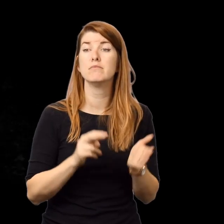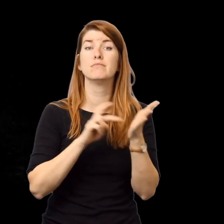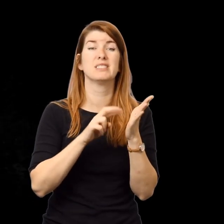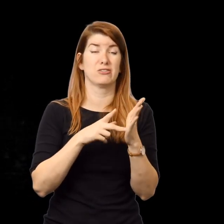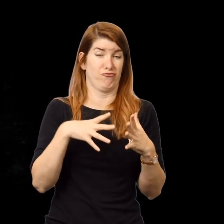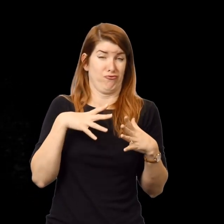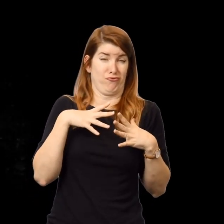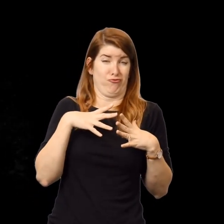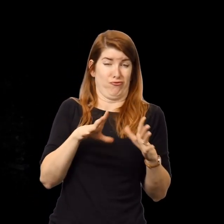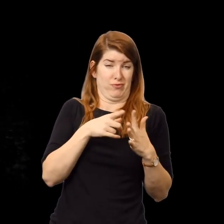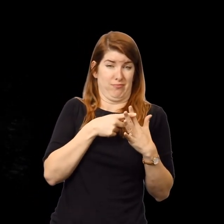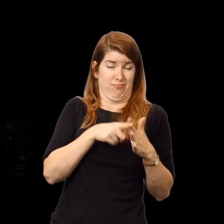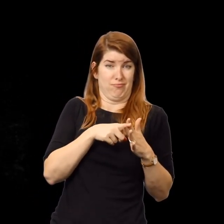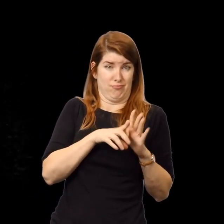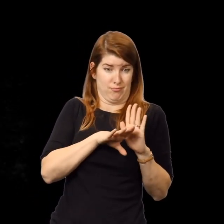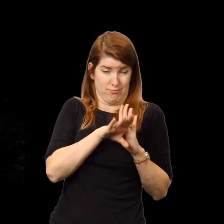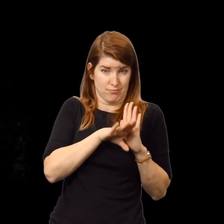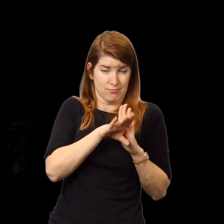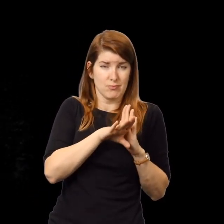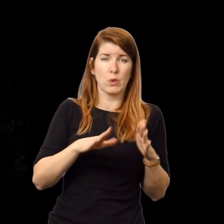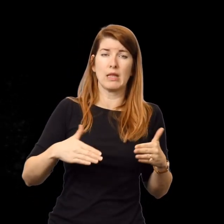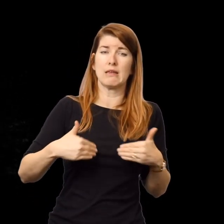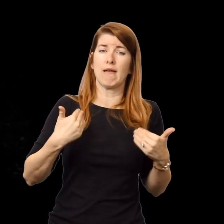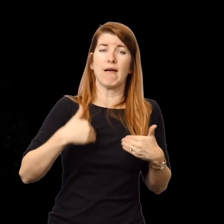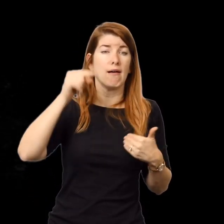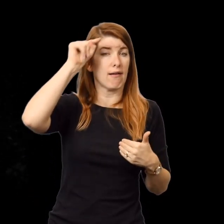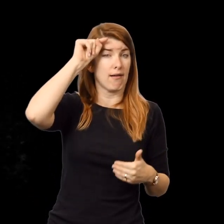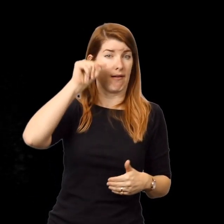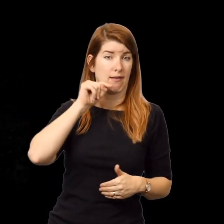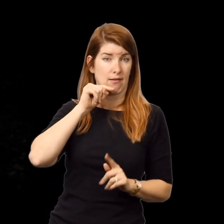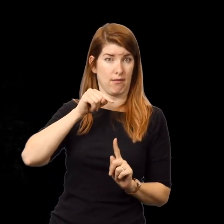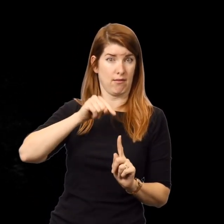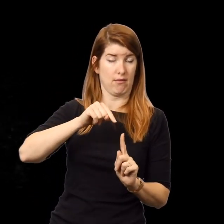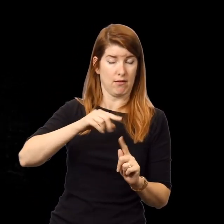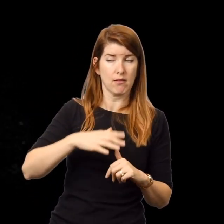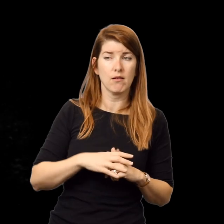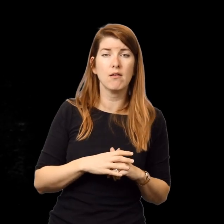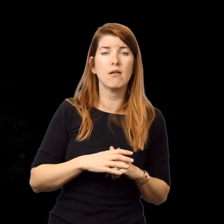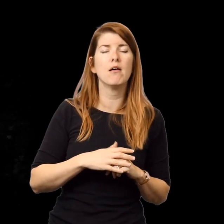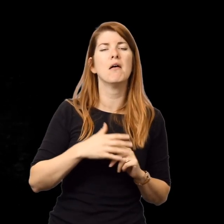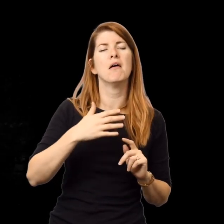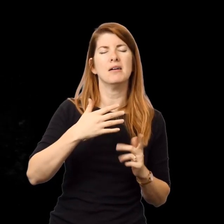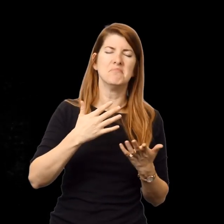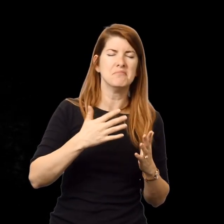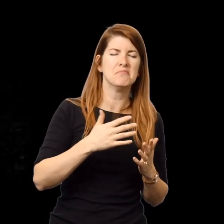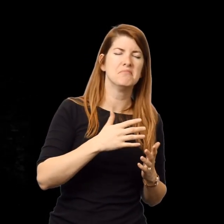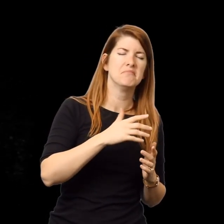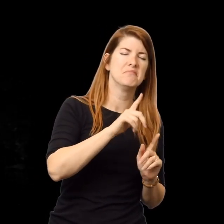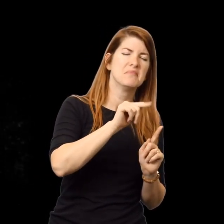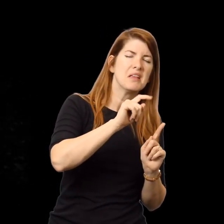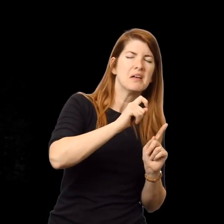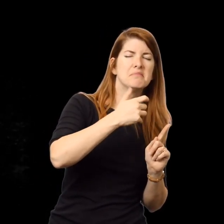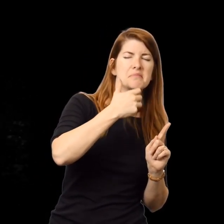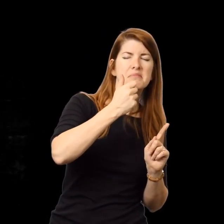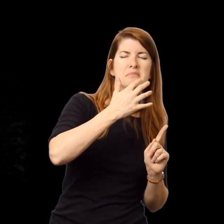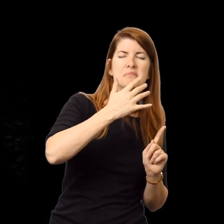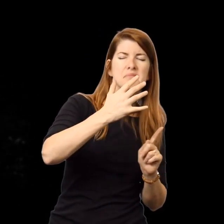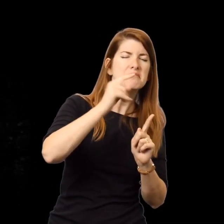So, early on in young adolescents, later childhood, early adolescence,